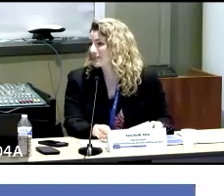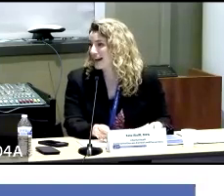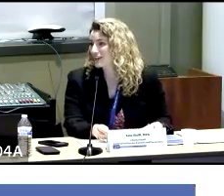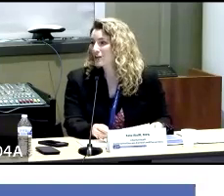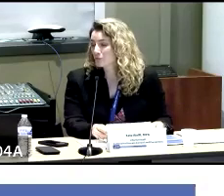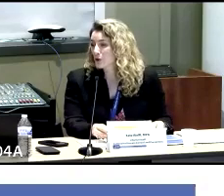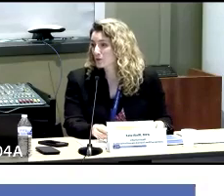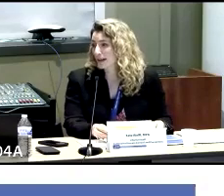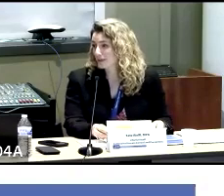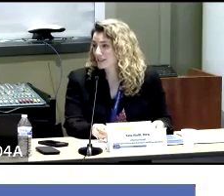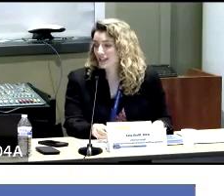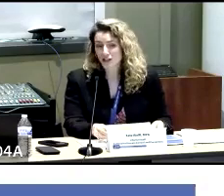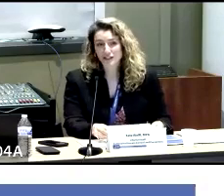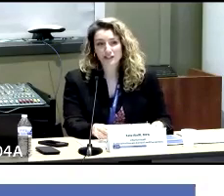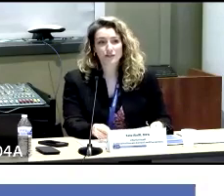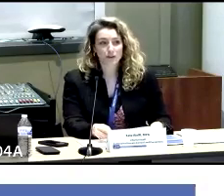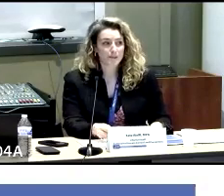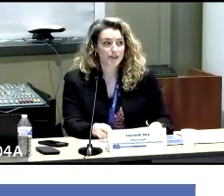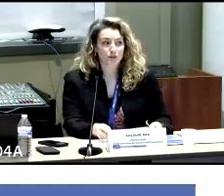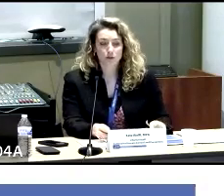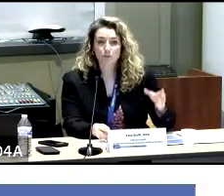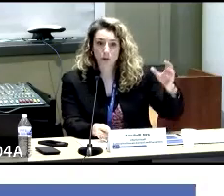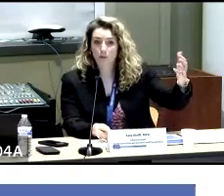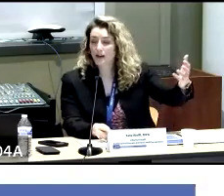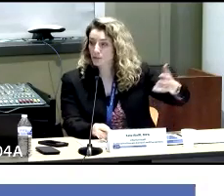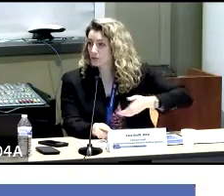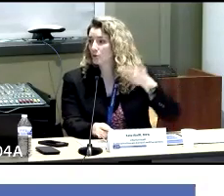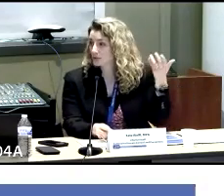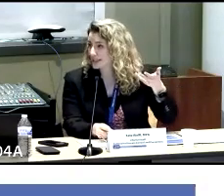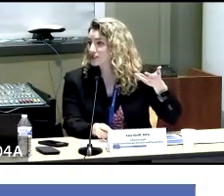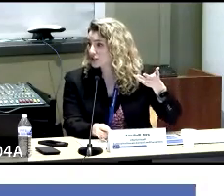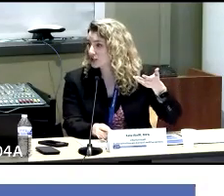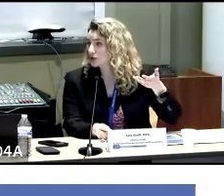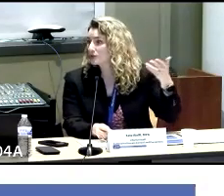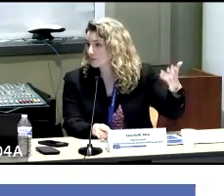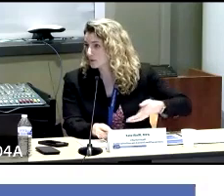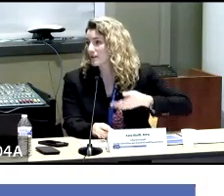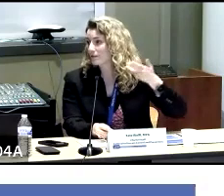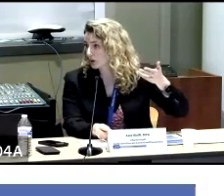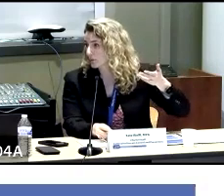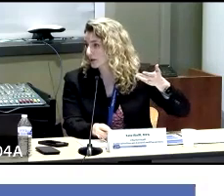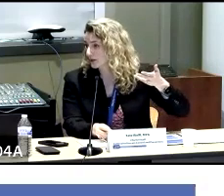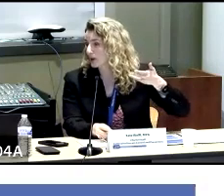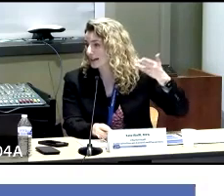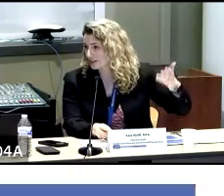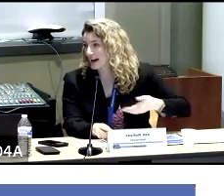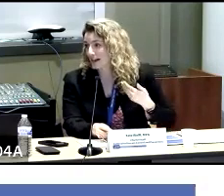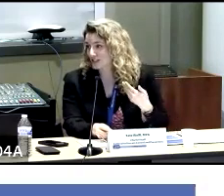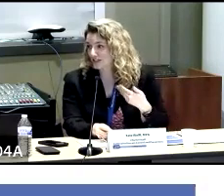that those recommendations from this group were what was rolled into the Moving Forward work as our actions.